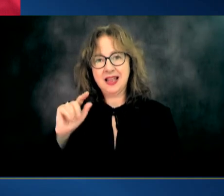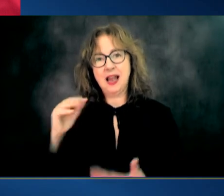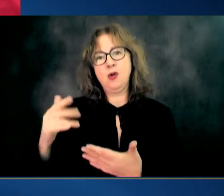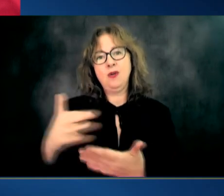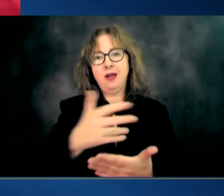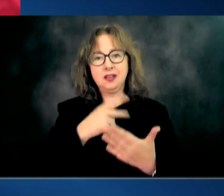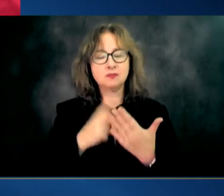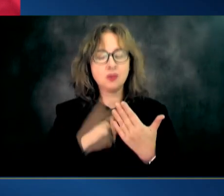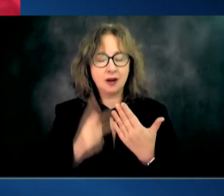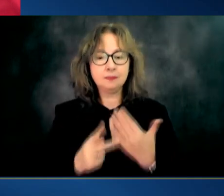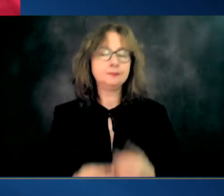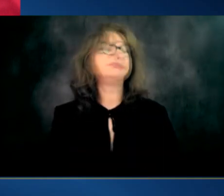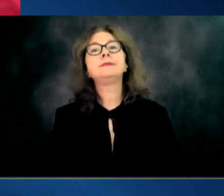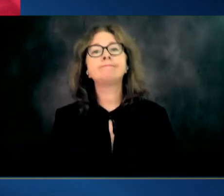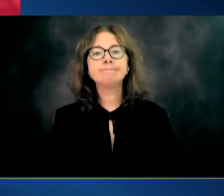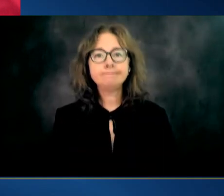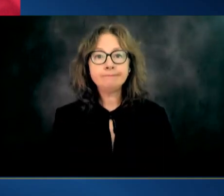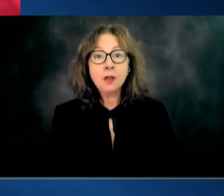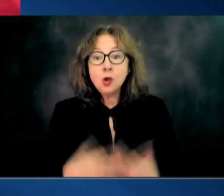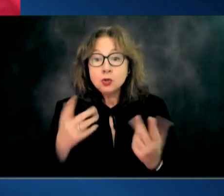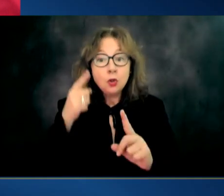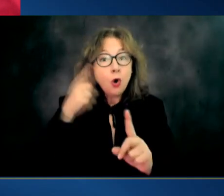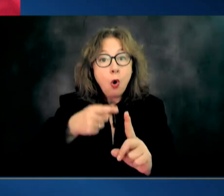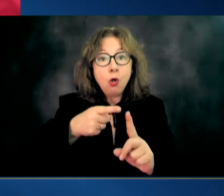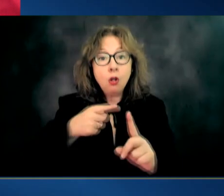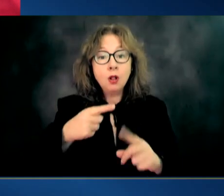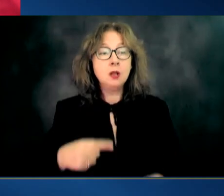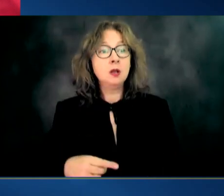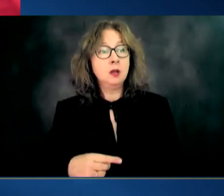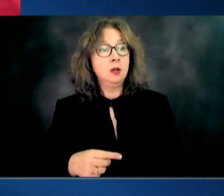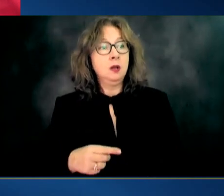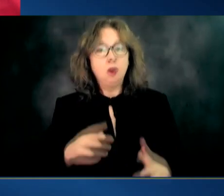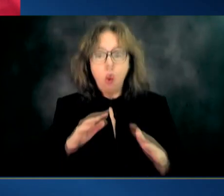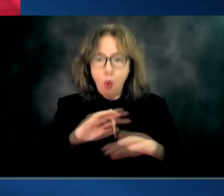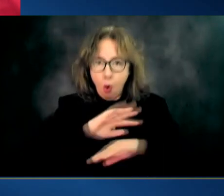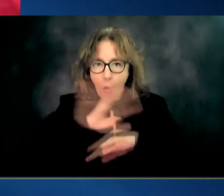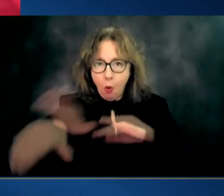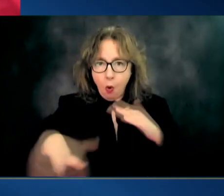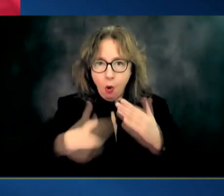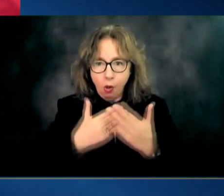So, the goal of the program is to include all persons with sickle cell disease in